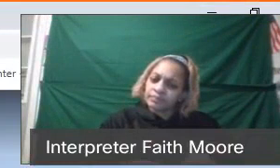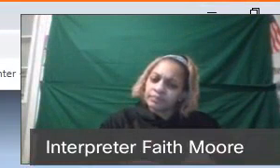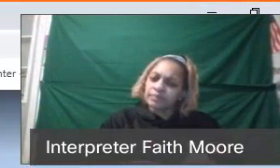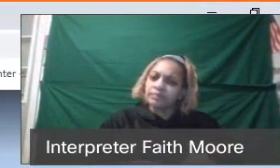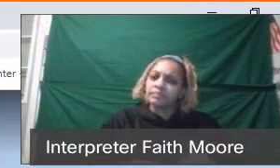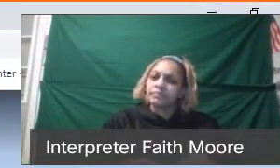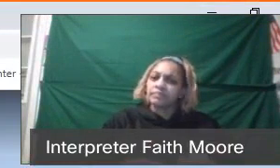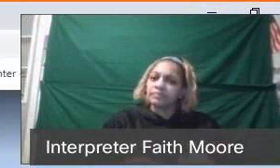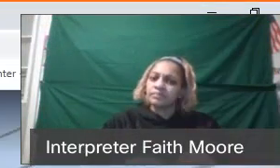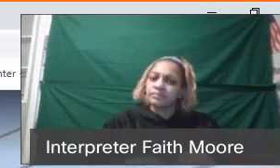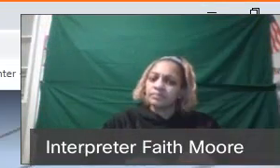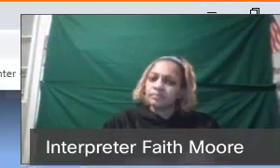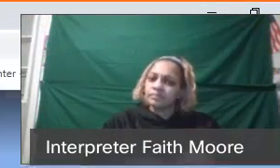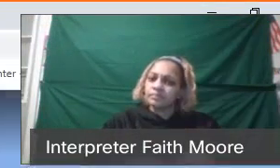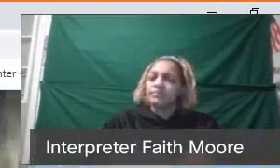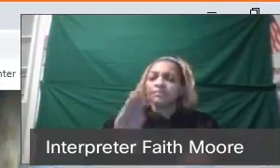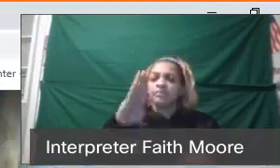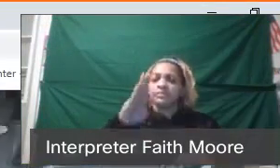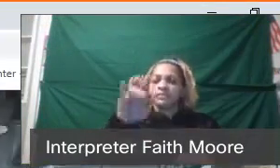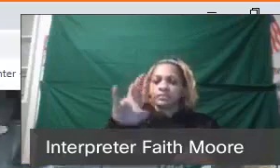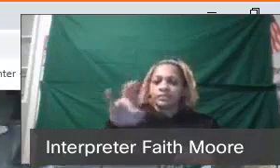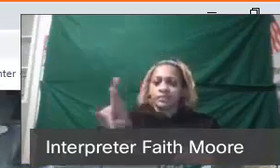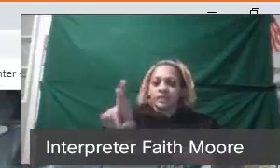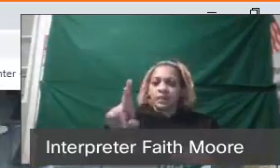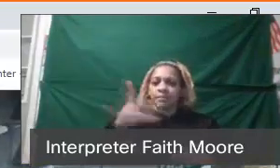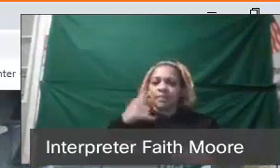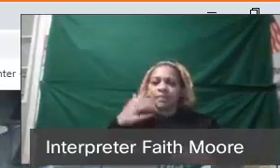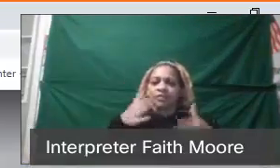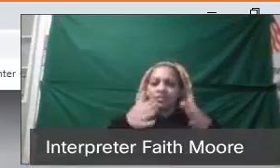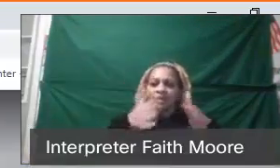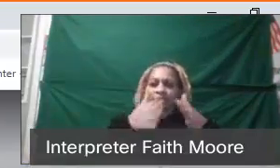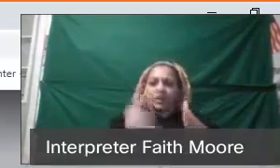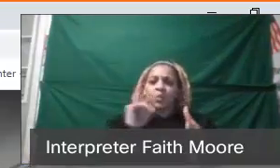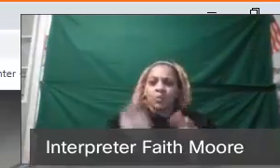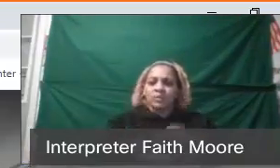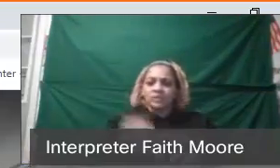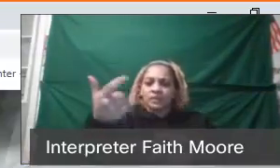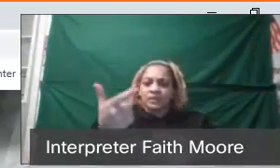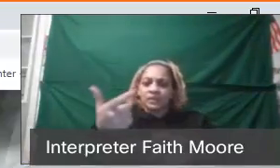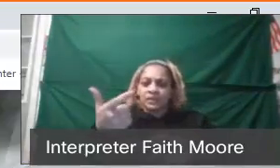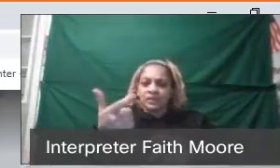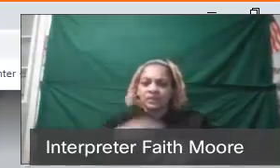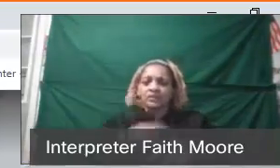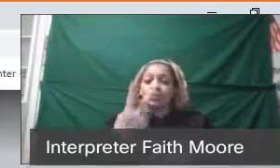Because we've taken Atlanta biking along. So can vary from 2 to 2 1 lane.